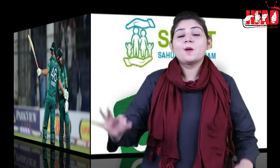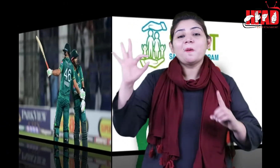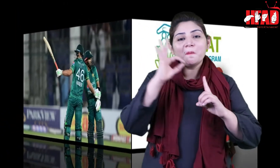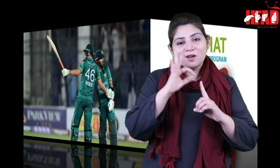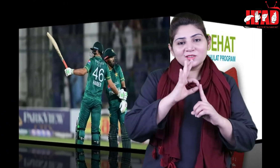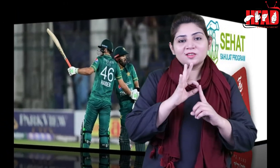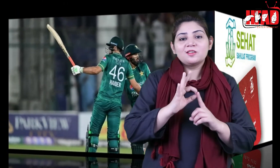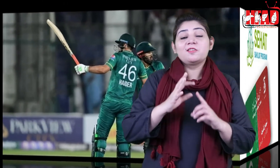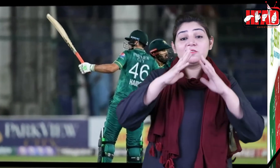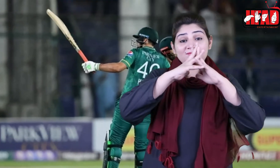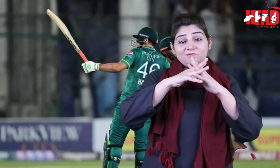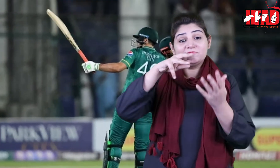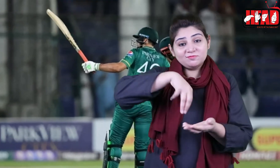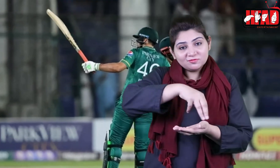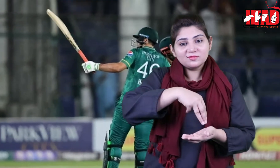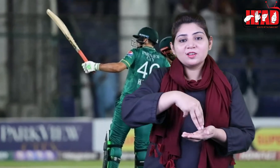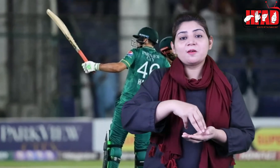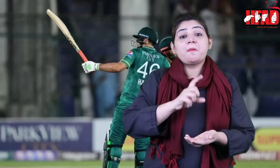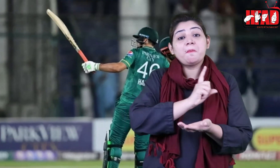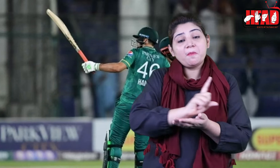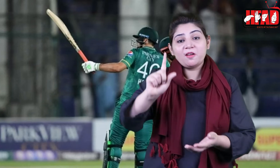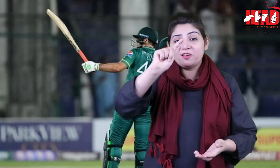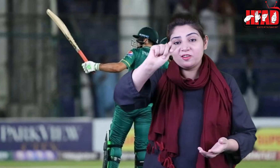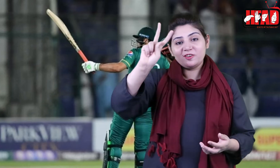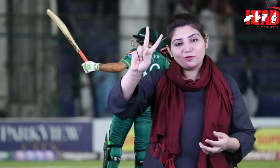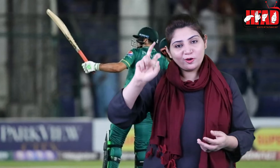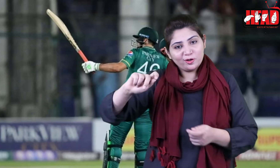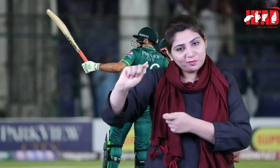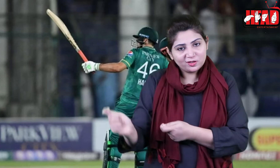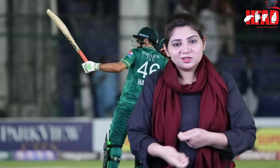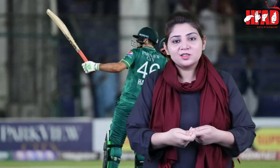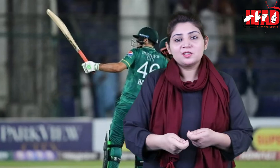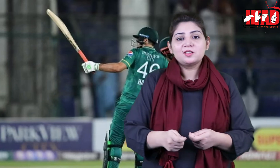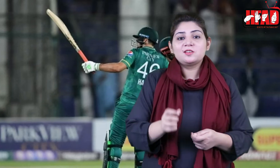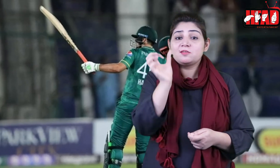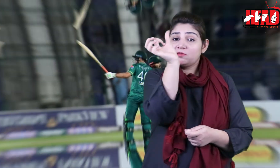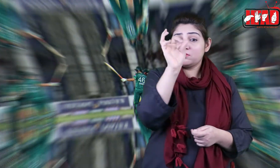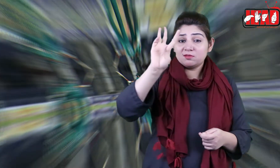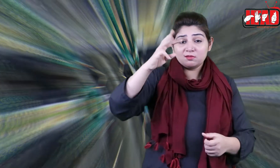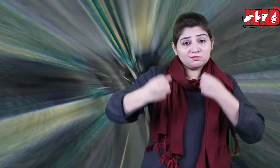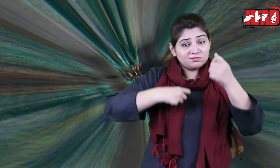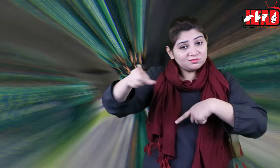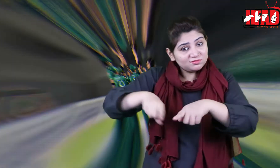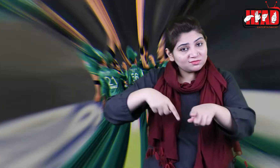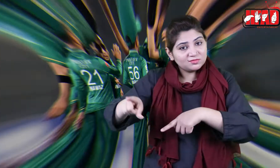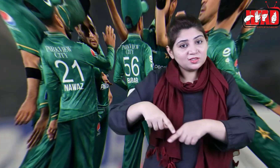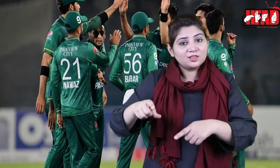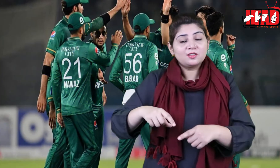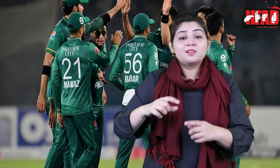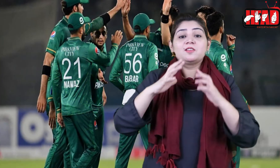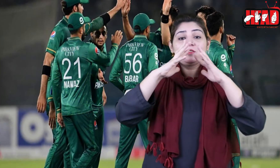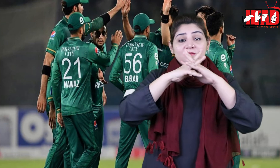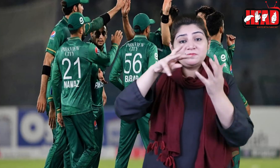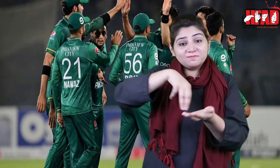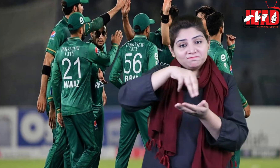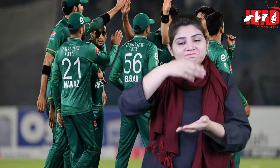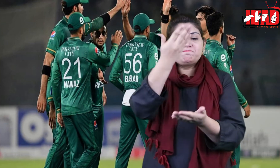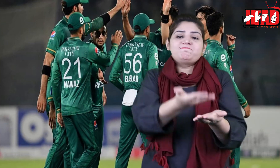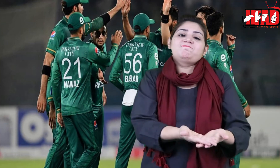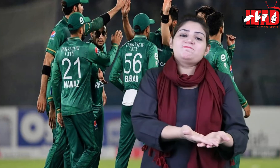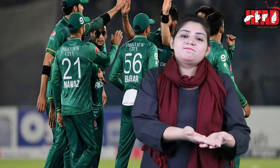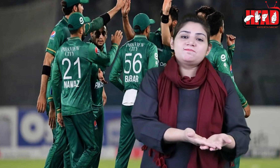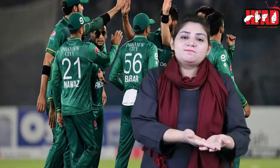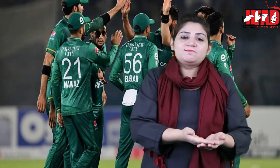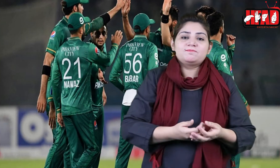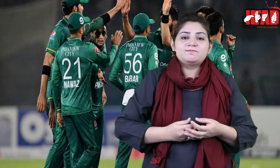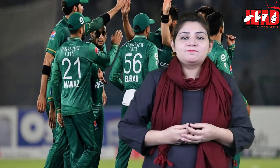Pakistan defeated West Indies by 63 runs in the first T20 match.